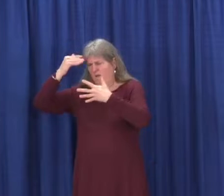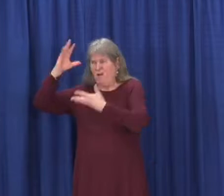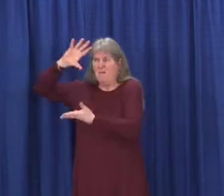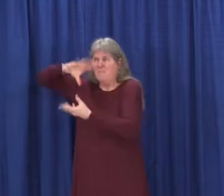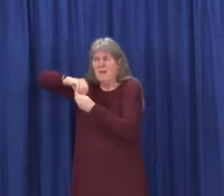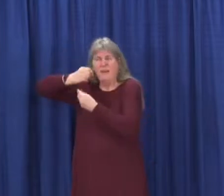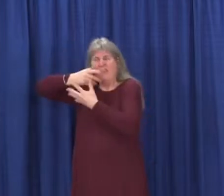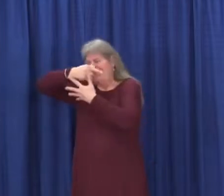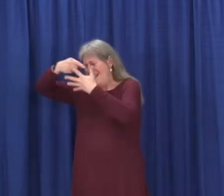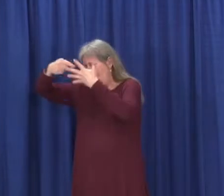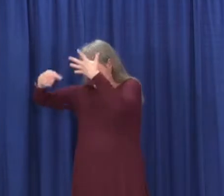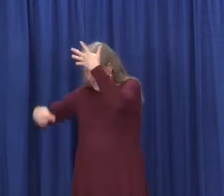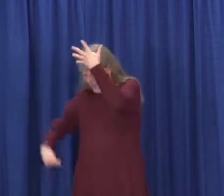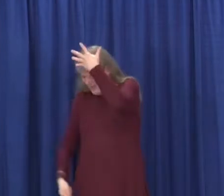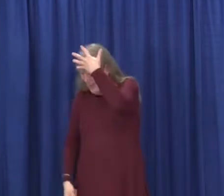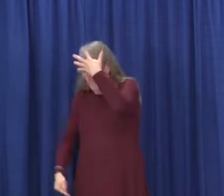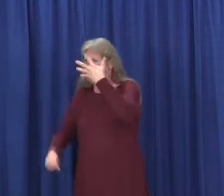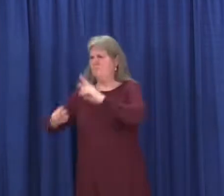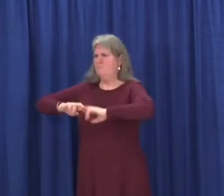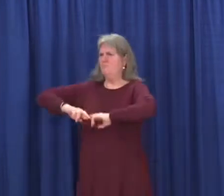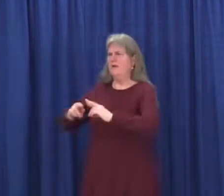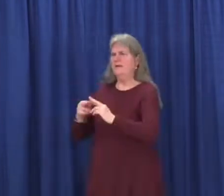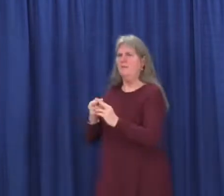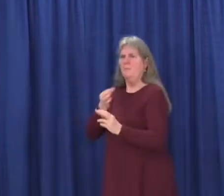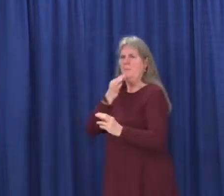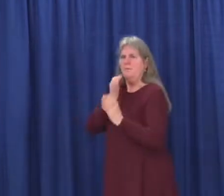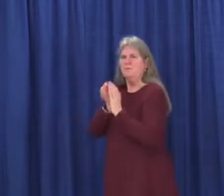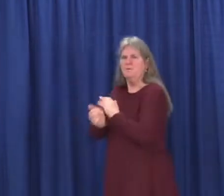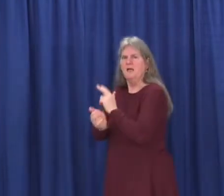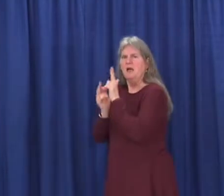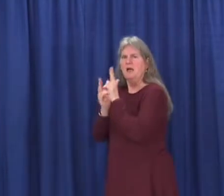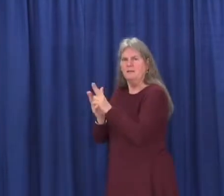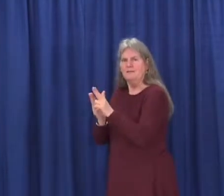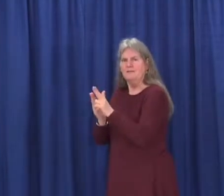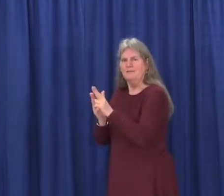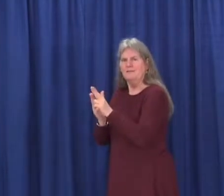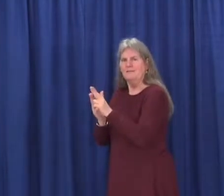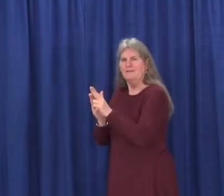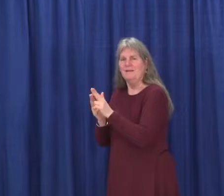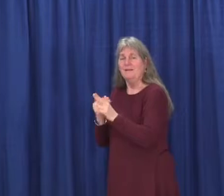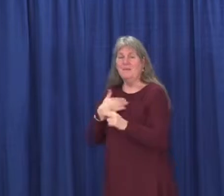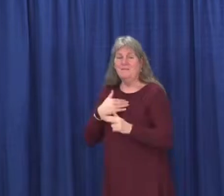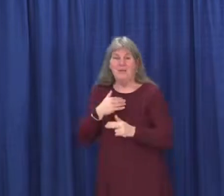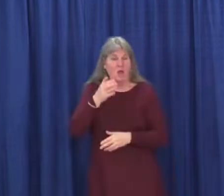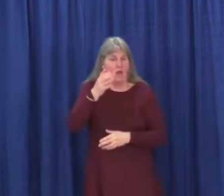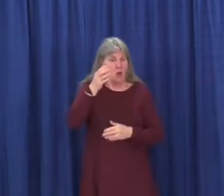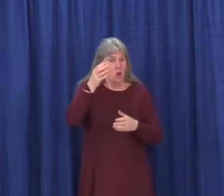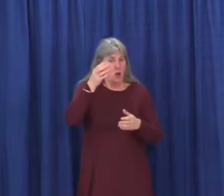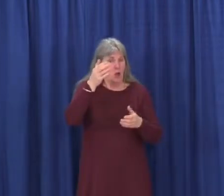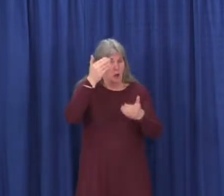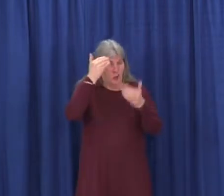to-- to enable that, that hunt to happen. These are the things that I track.